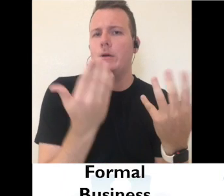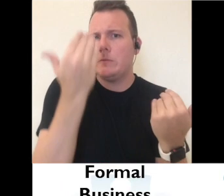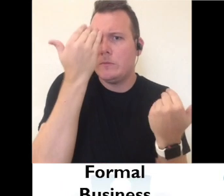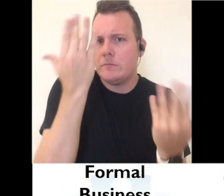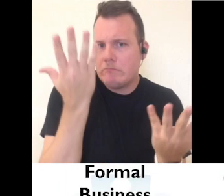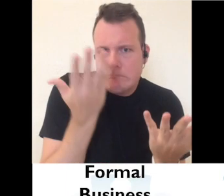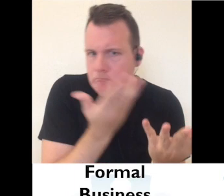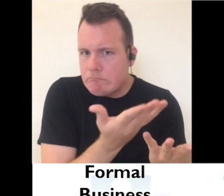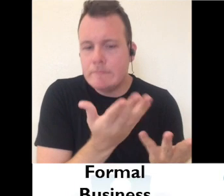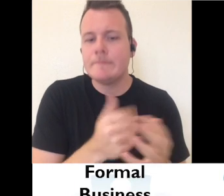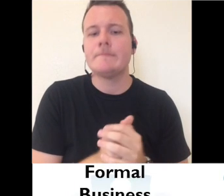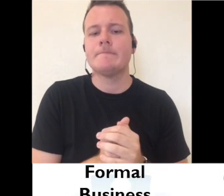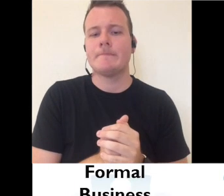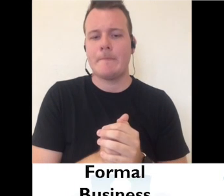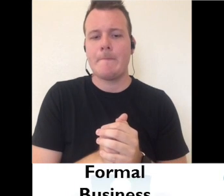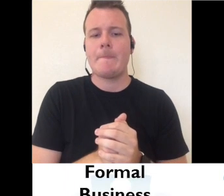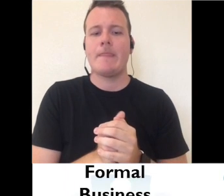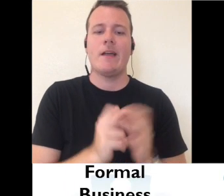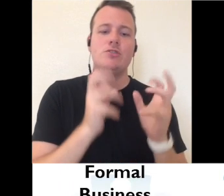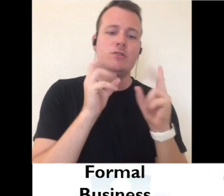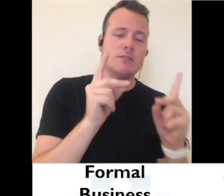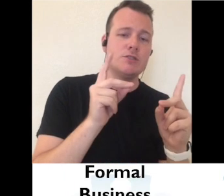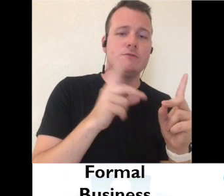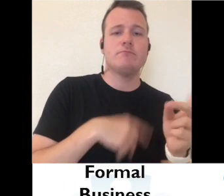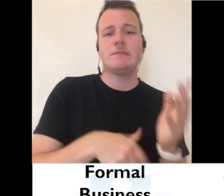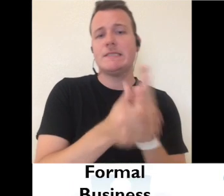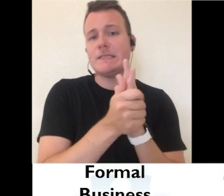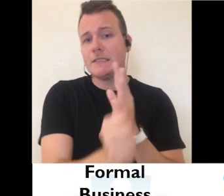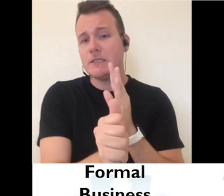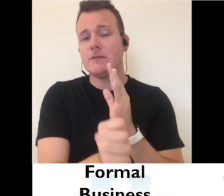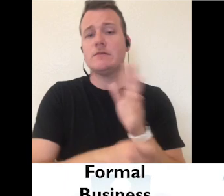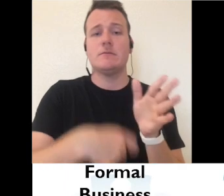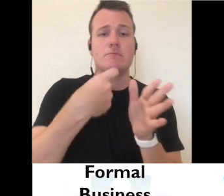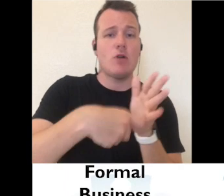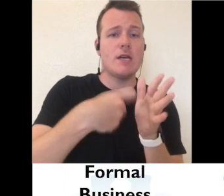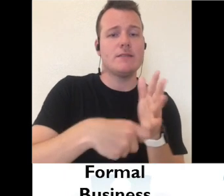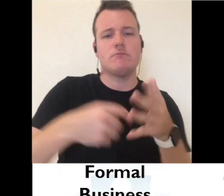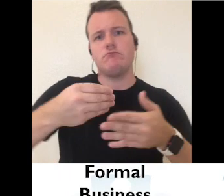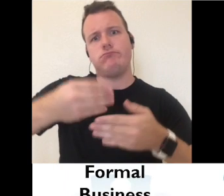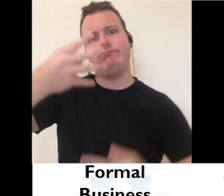pricing, five or six other things that we could list here as well. And- and again